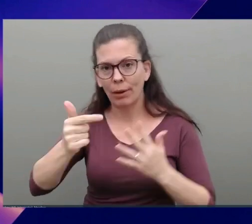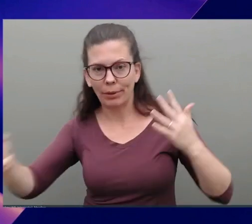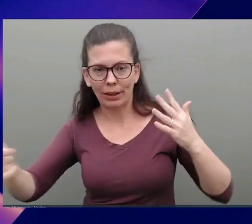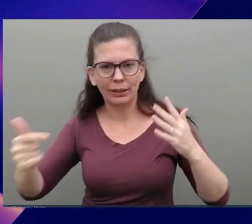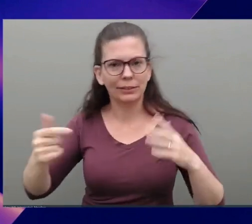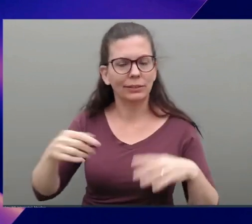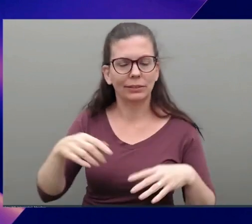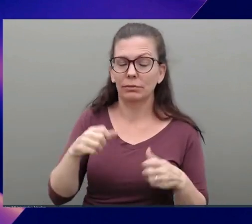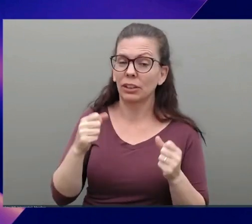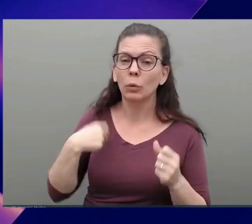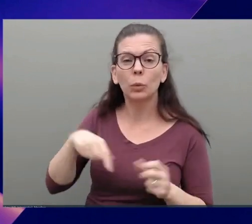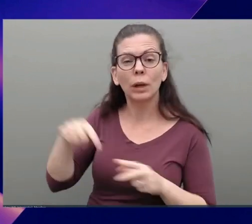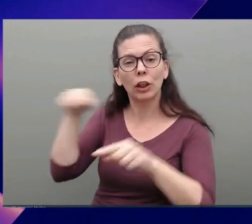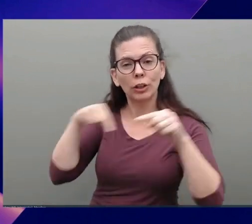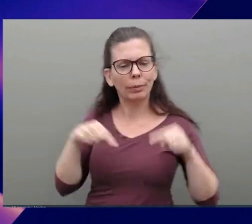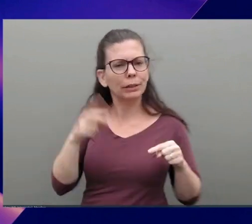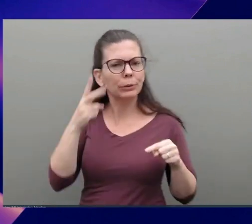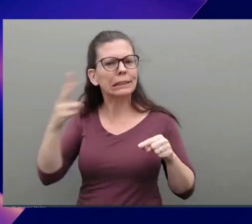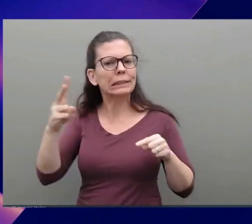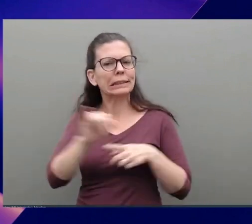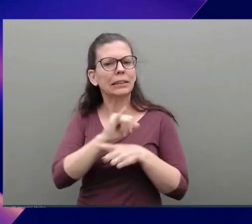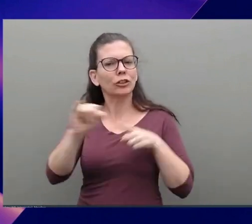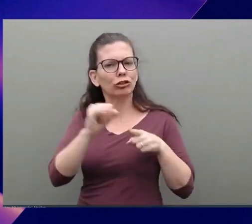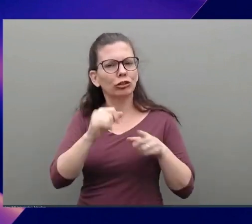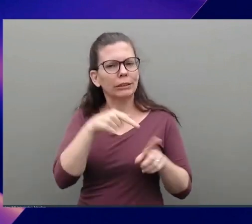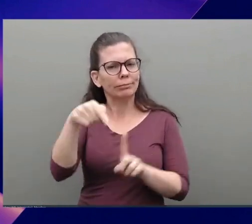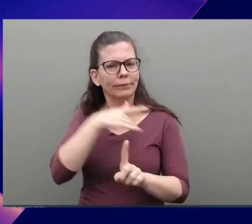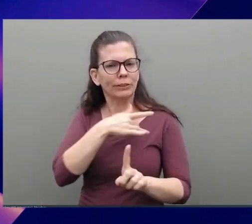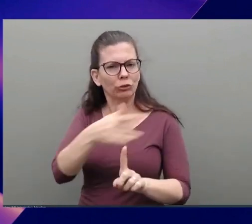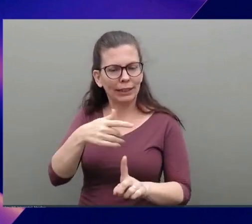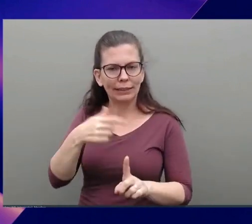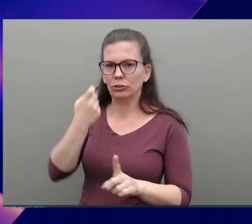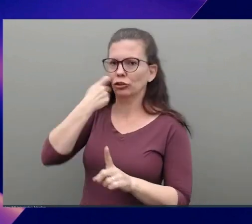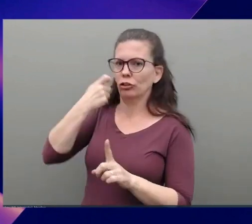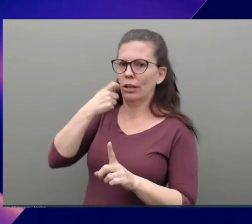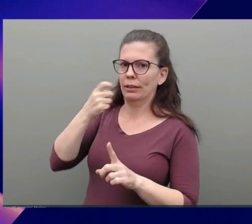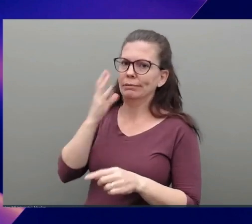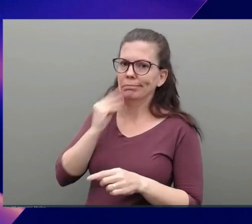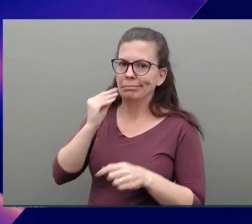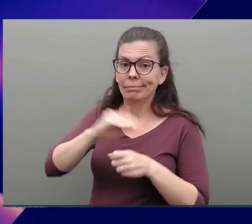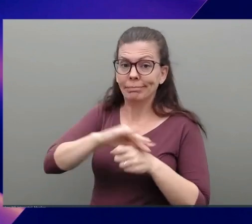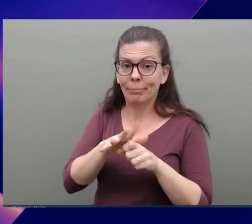some of the larger industry trends, right? We just went through a pandemic, there was a lot of aggregation of data